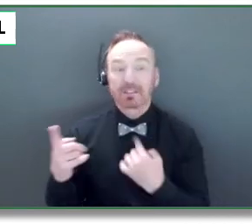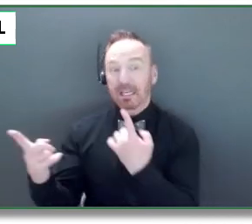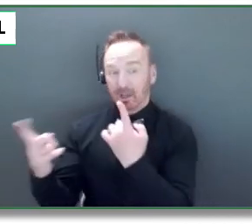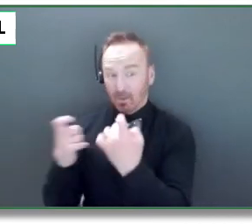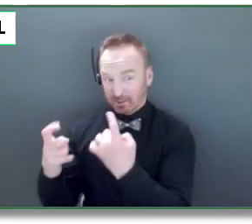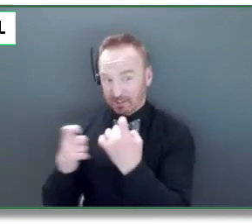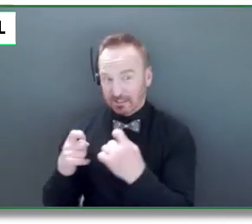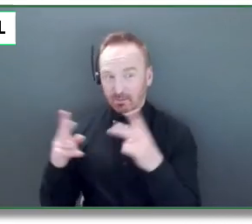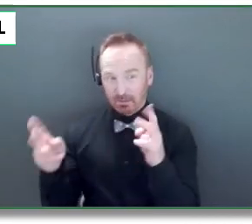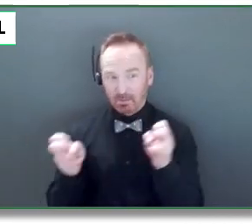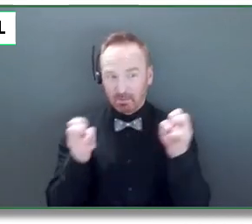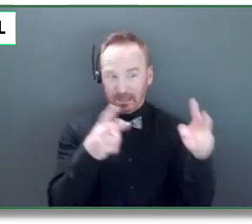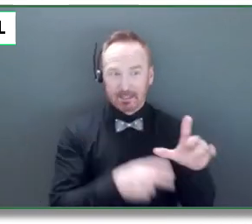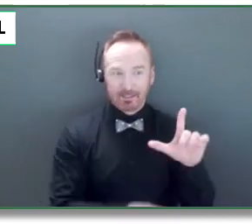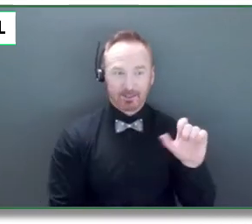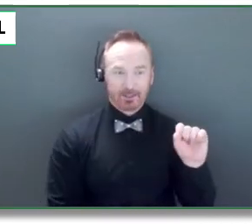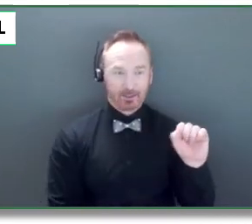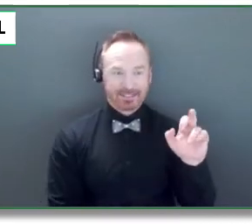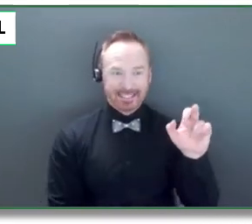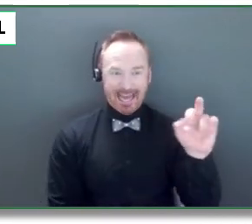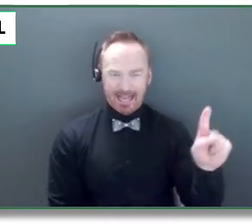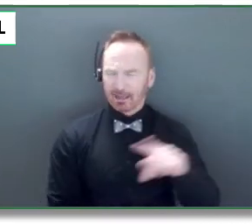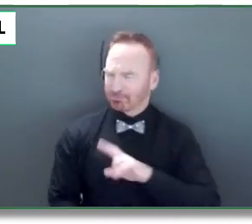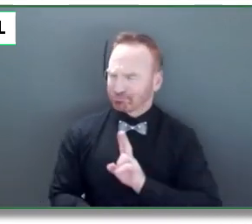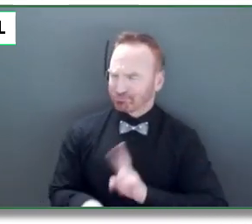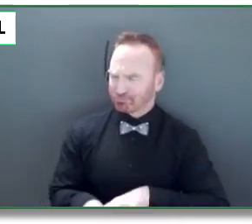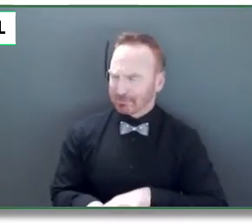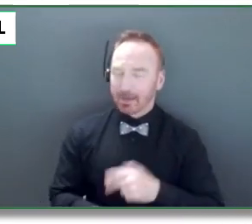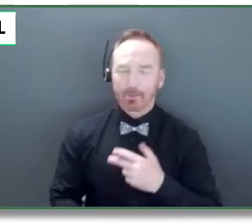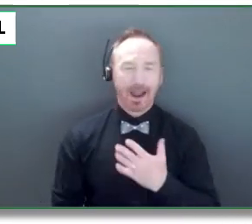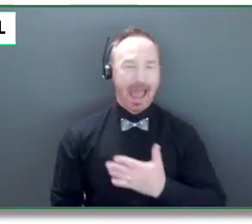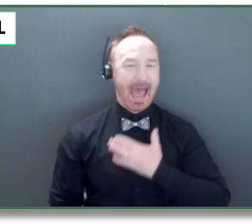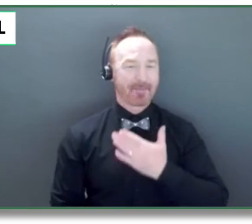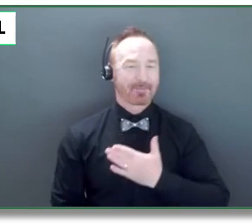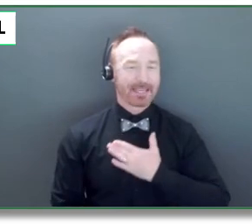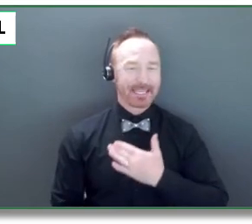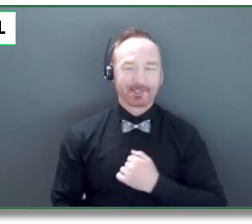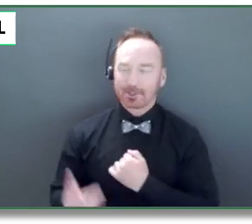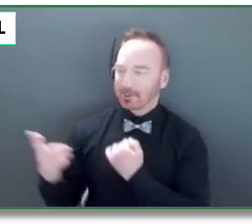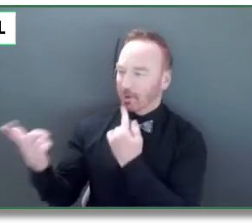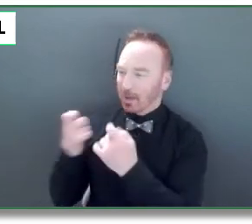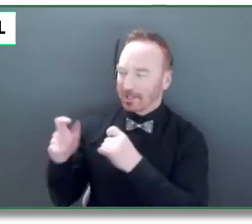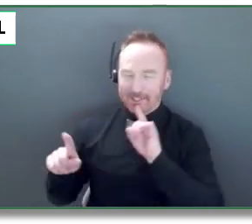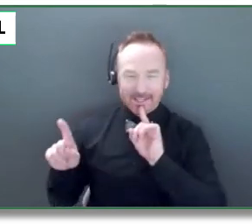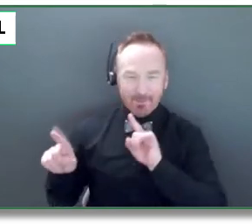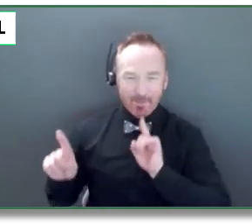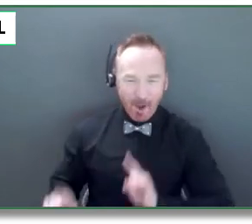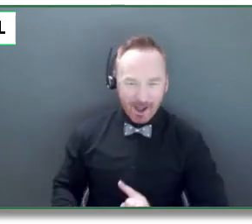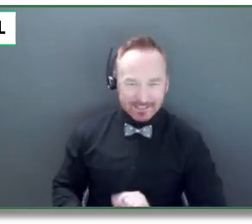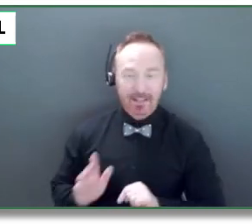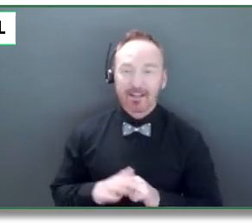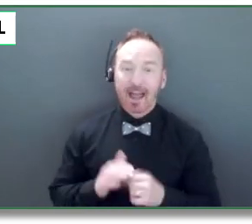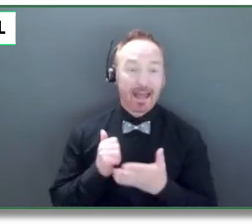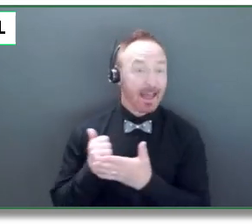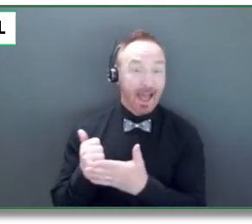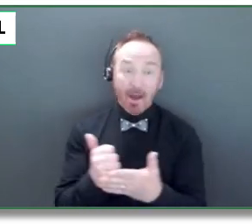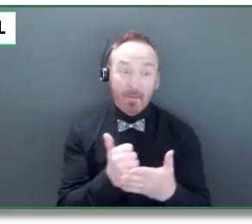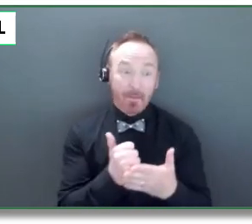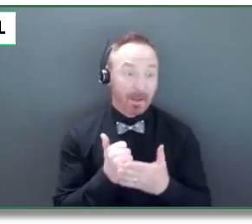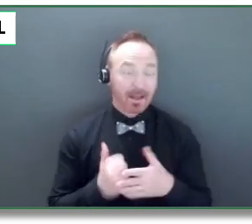slack later. Of course I'm we're always happy to respond to questions and and to help in any way we can that's why we shared our document because we think